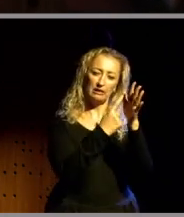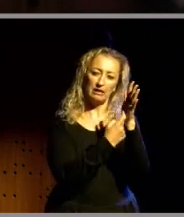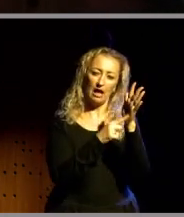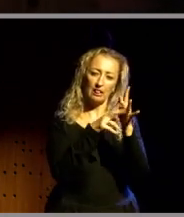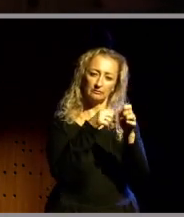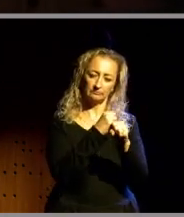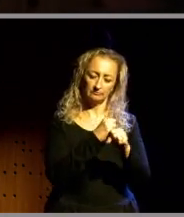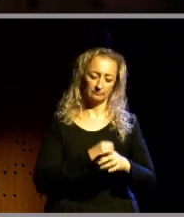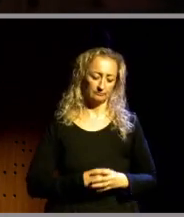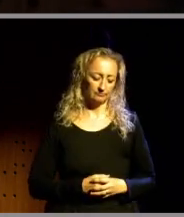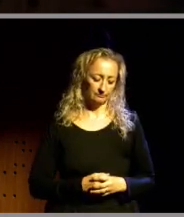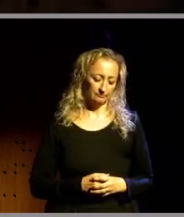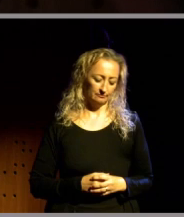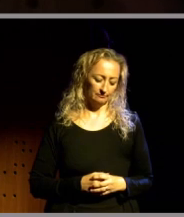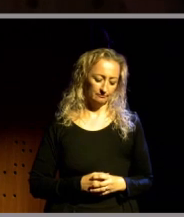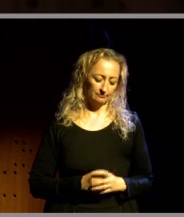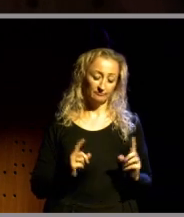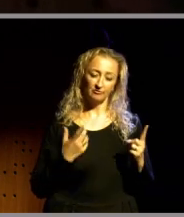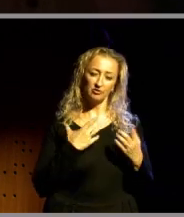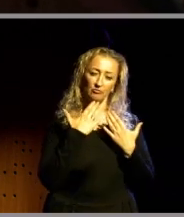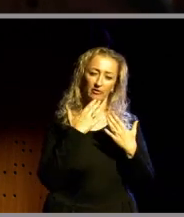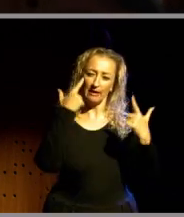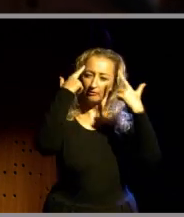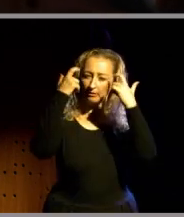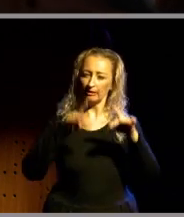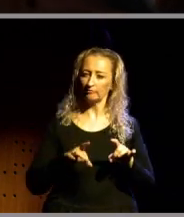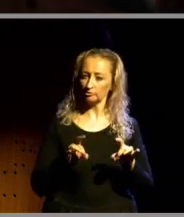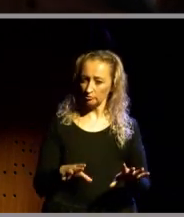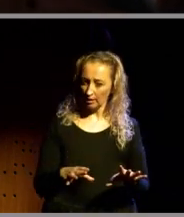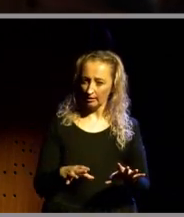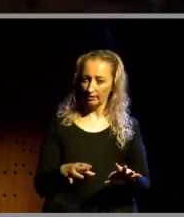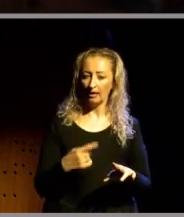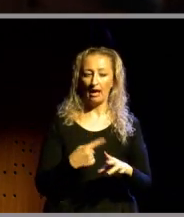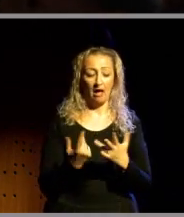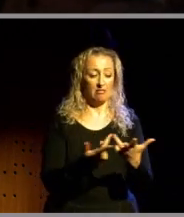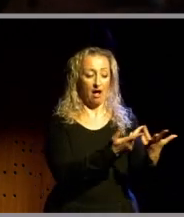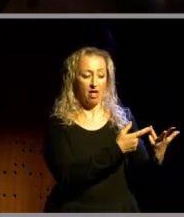First, I would like to thank the Creative Australia and my nominees for making this happen.